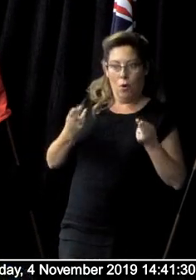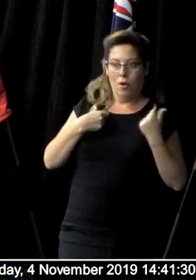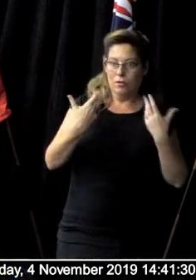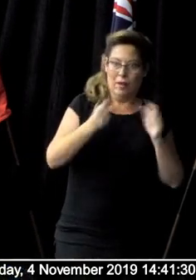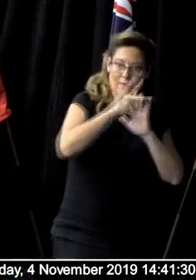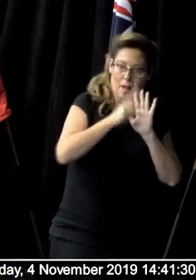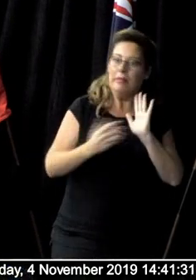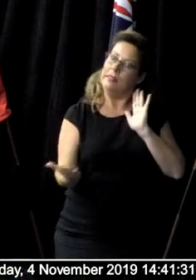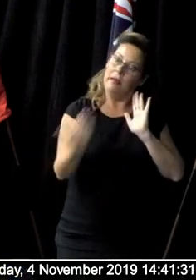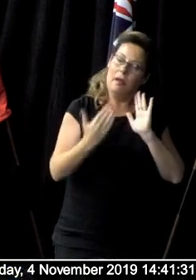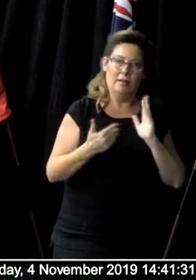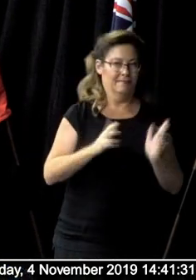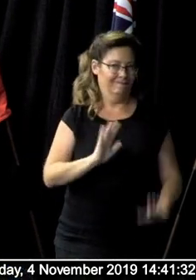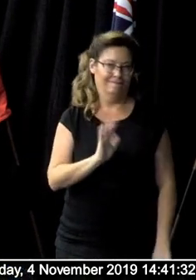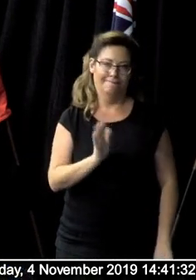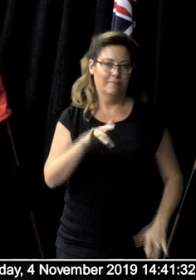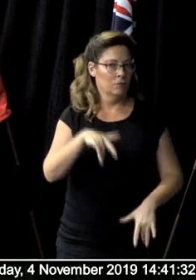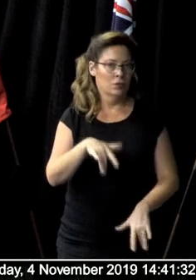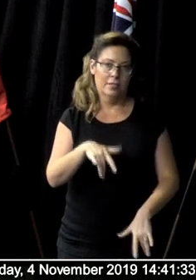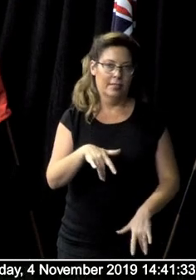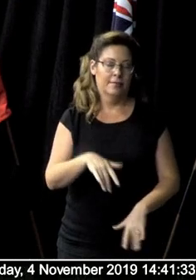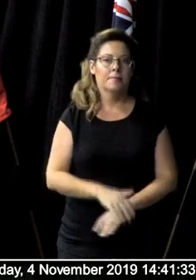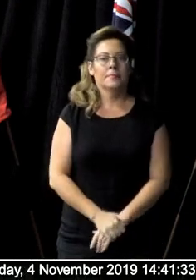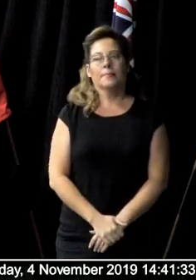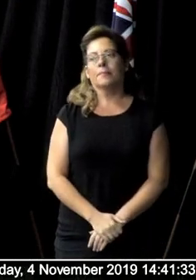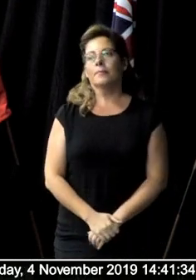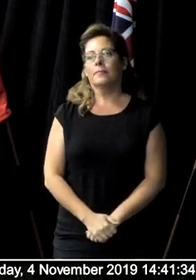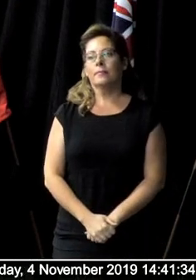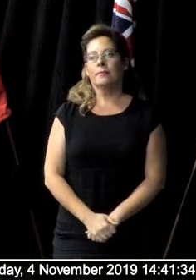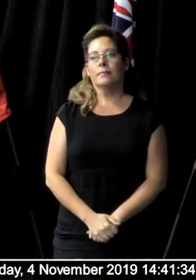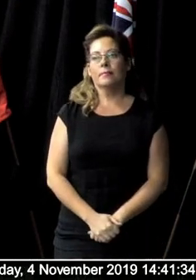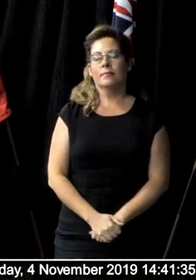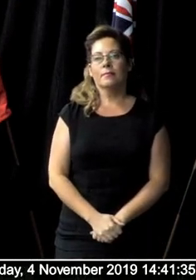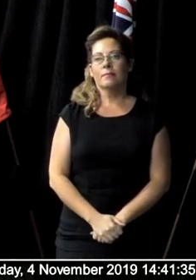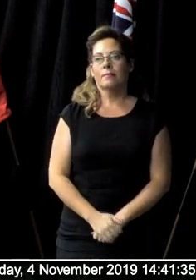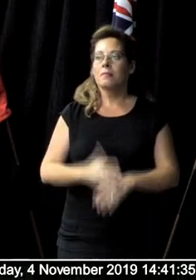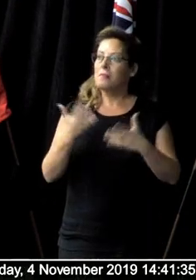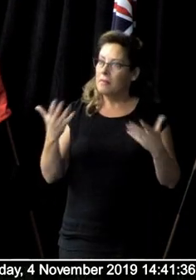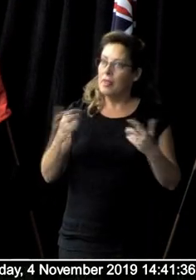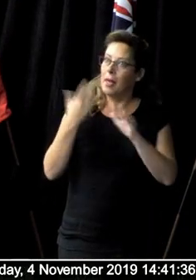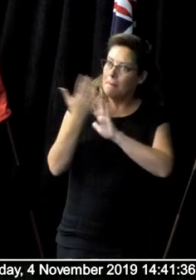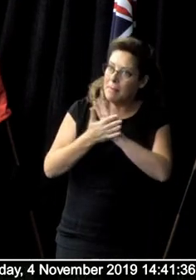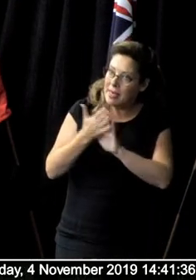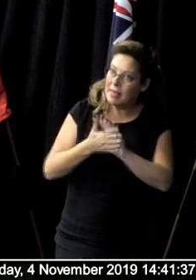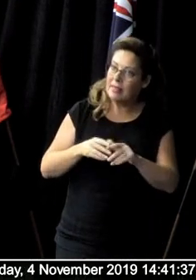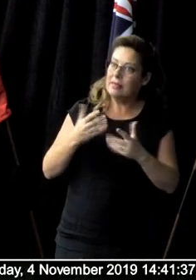So in some circumstances, have you had instances of families being told that